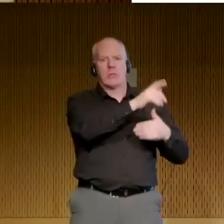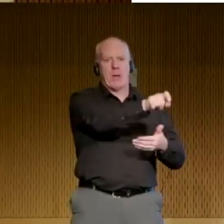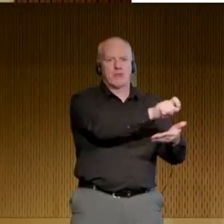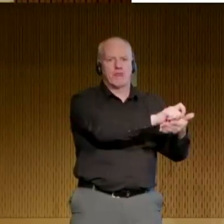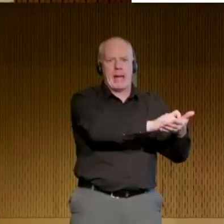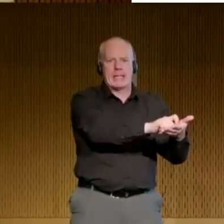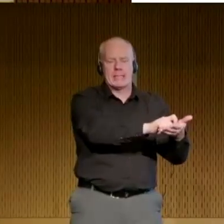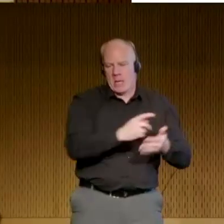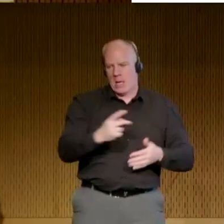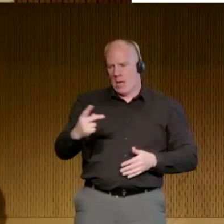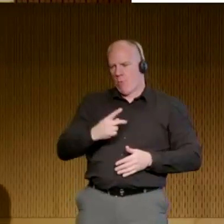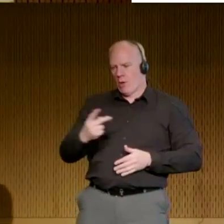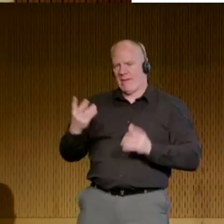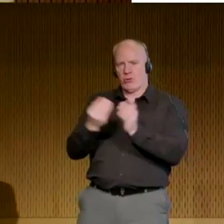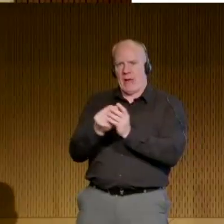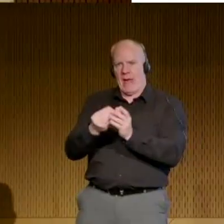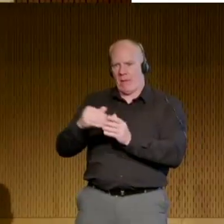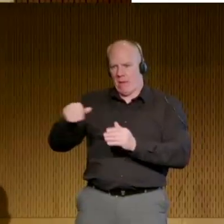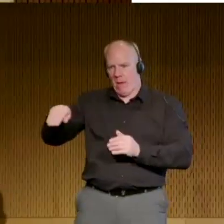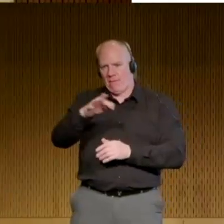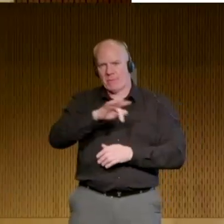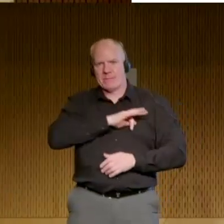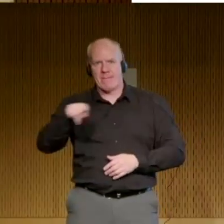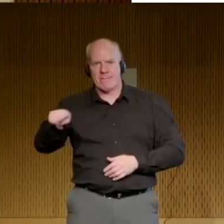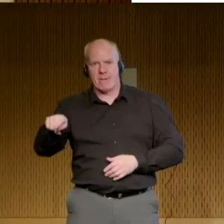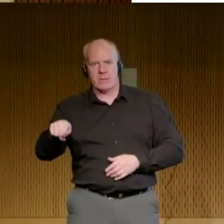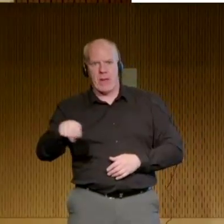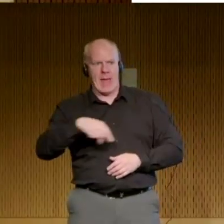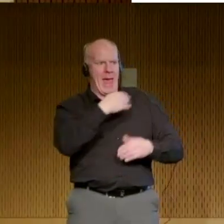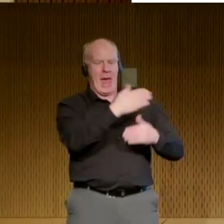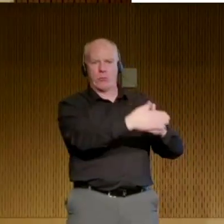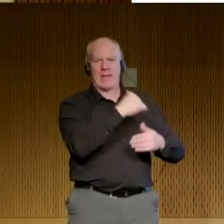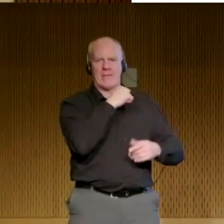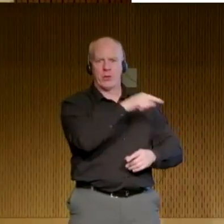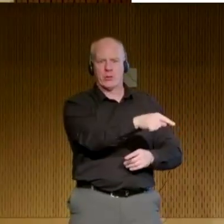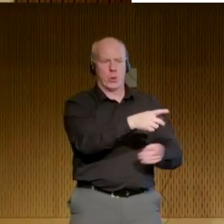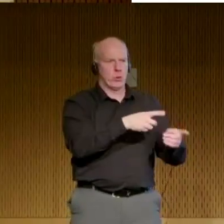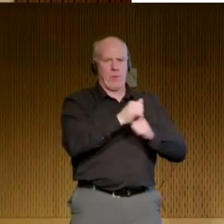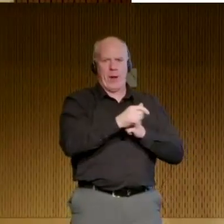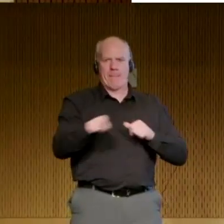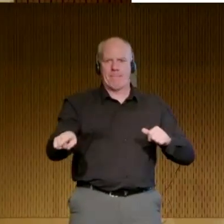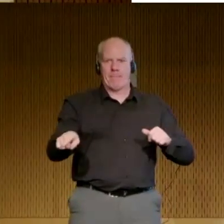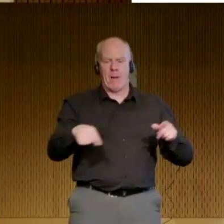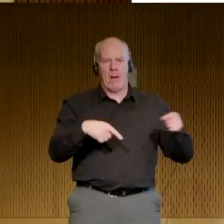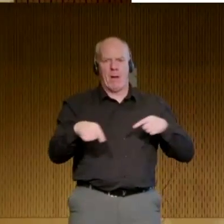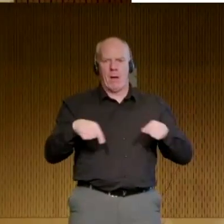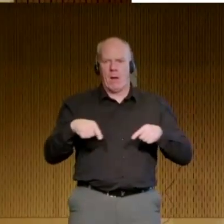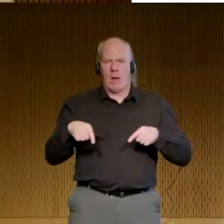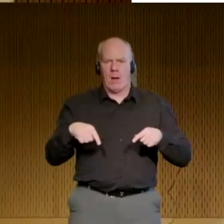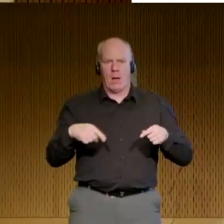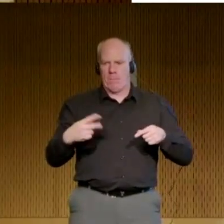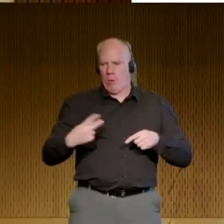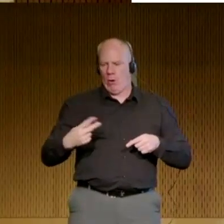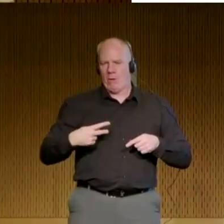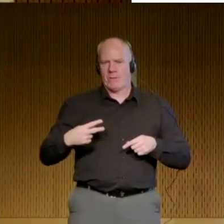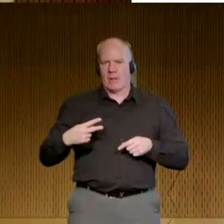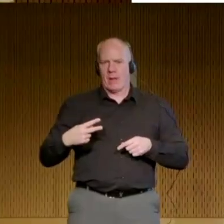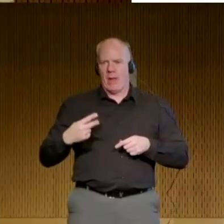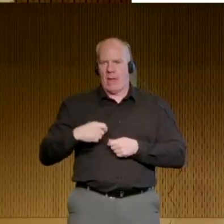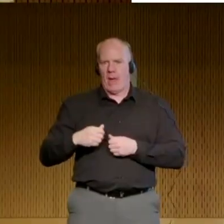us working together to him doing it himself. And yes, while in further education there is a tension